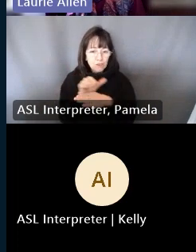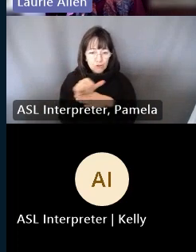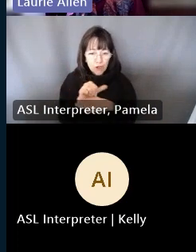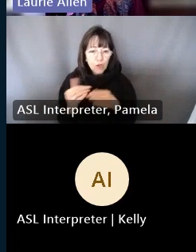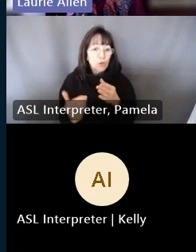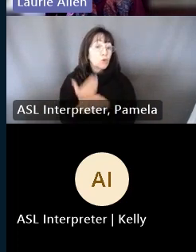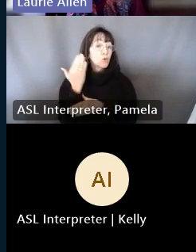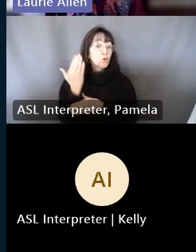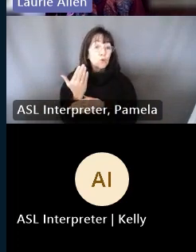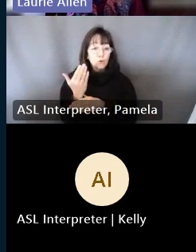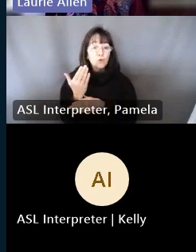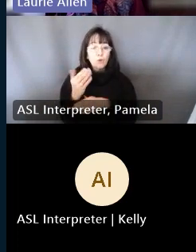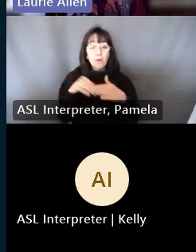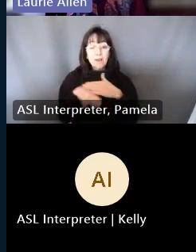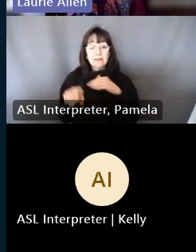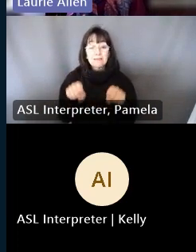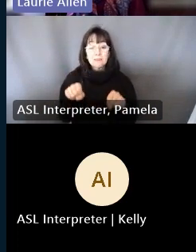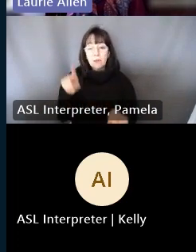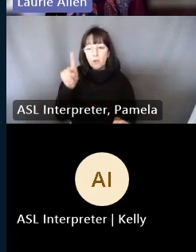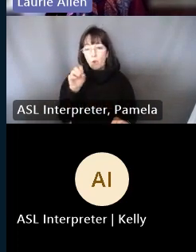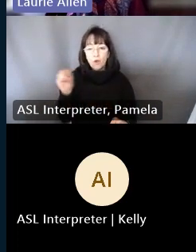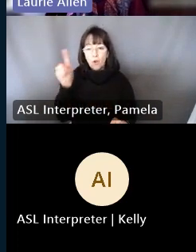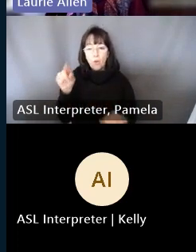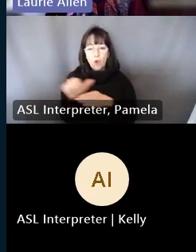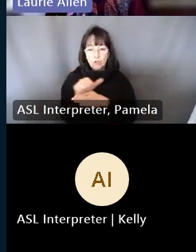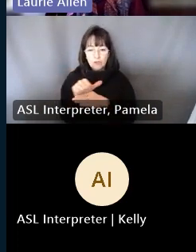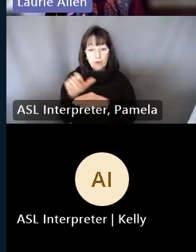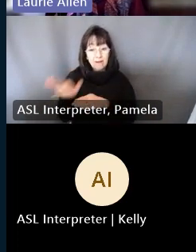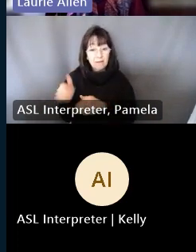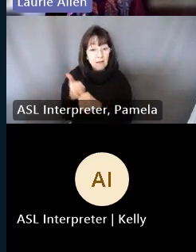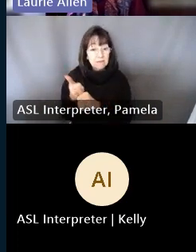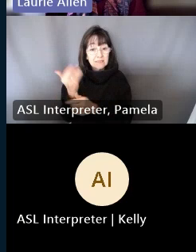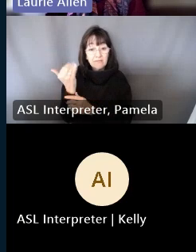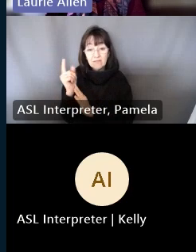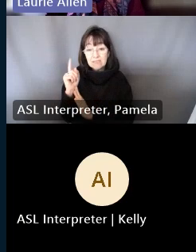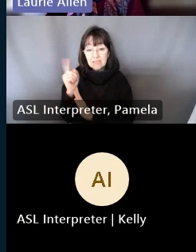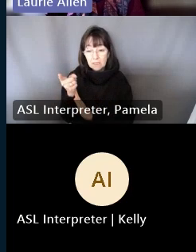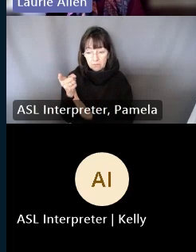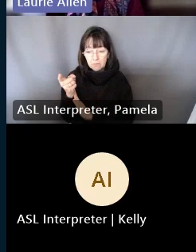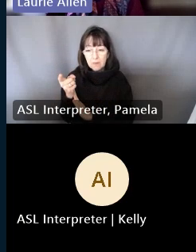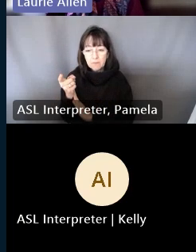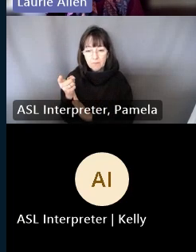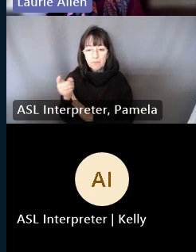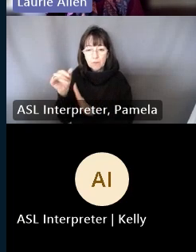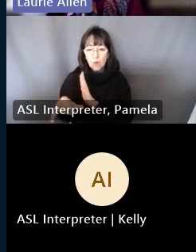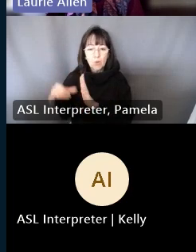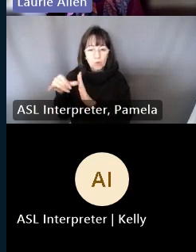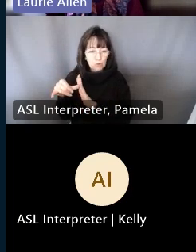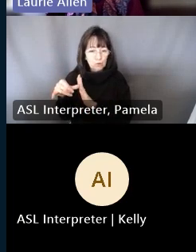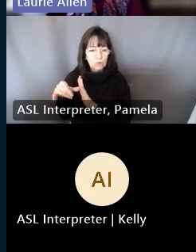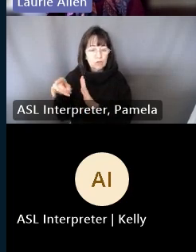training that we just rolled out last year. It's about a 15 minute training. It's out on YouTube. And it's just a great accessibility one-on-one training.